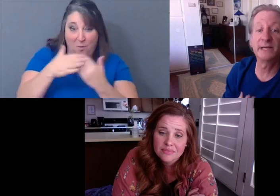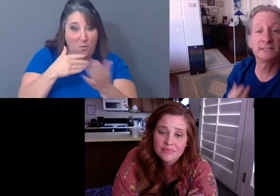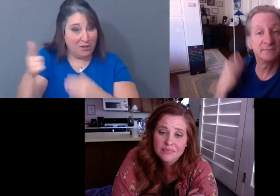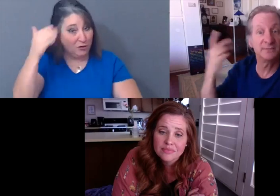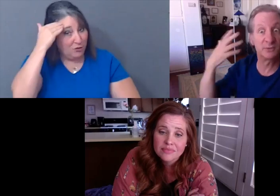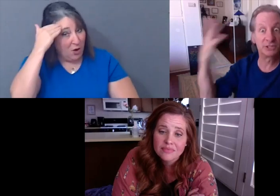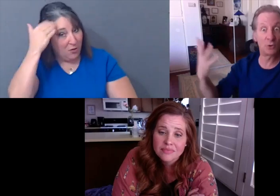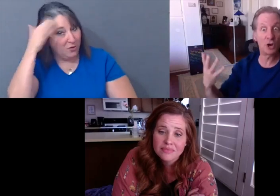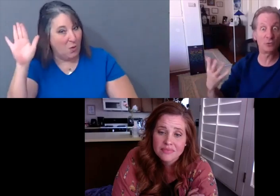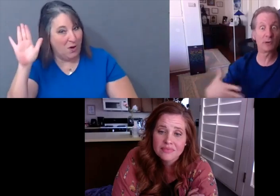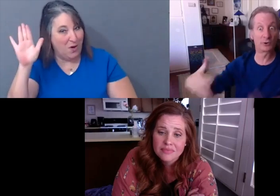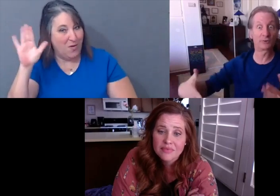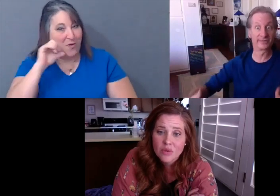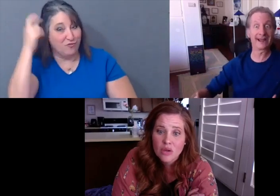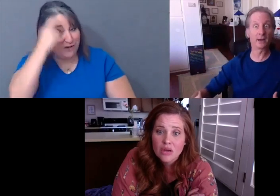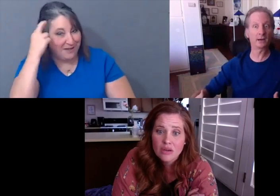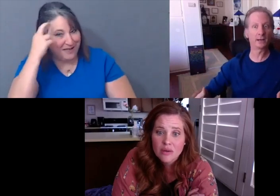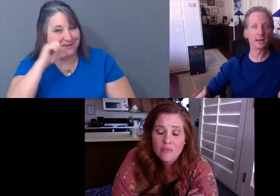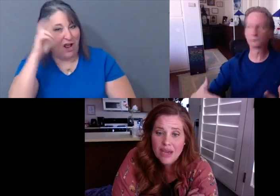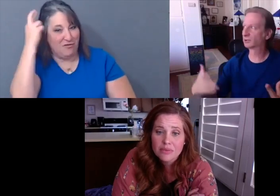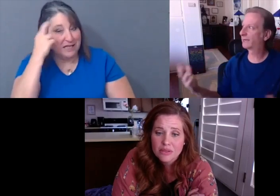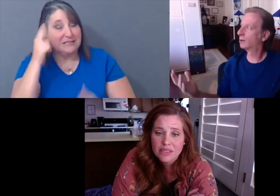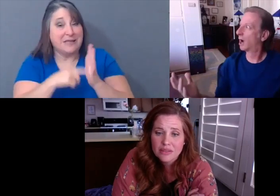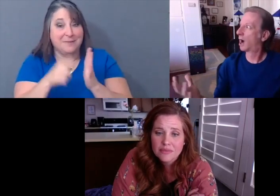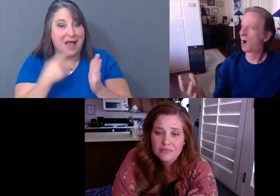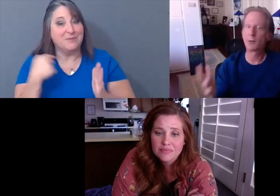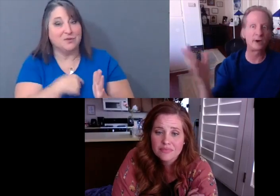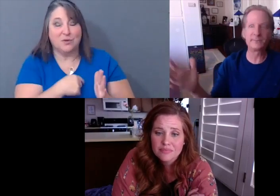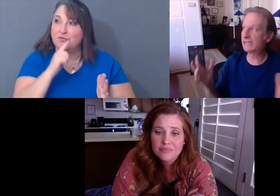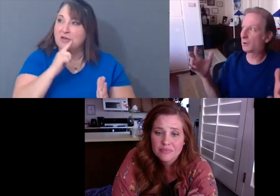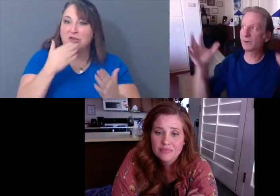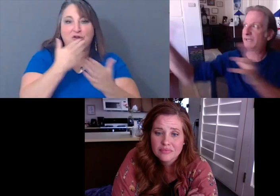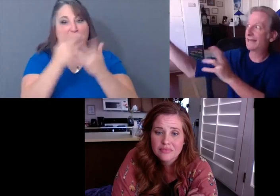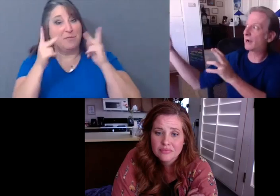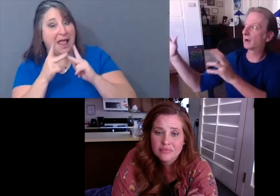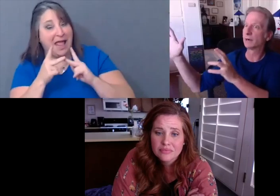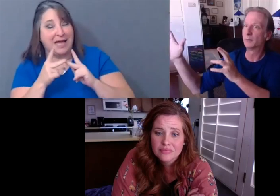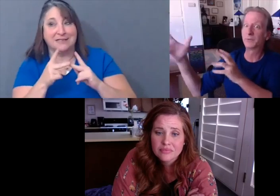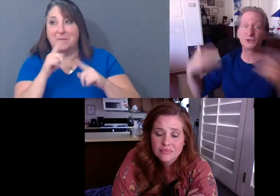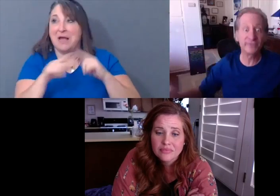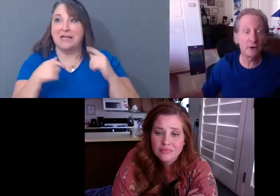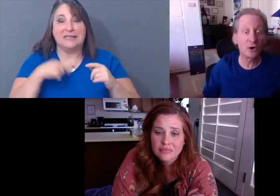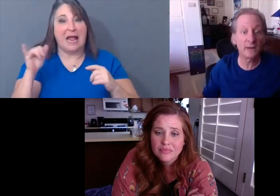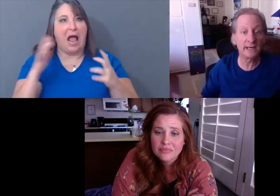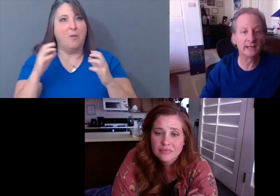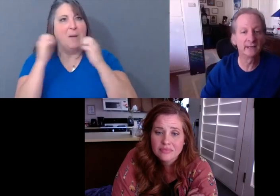But sometimes we don't know that we're there, and we're like, I want to be there, but you're there already.